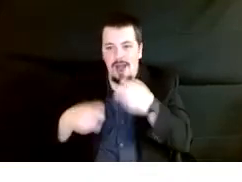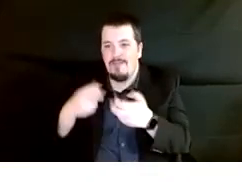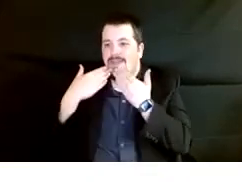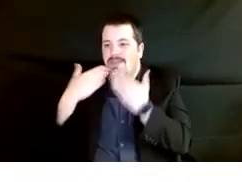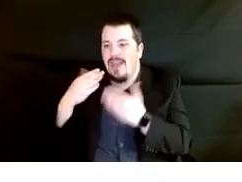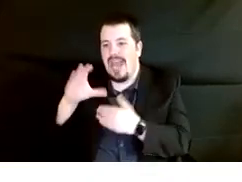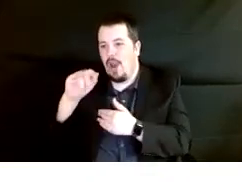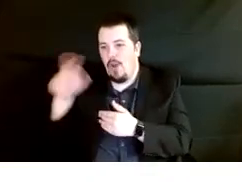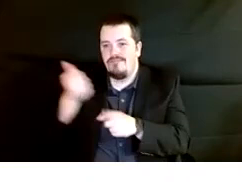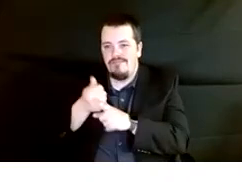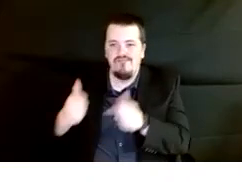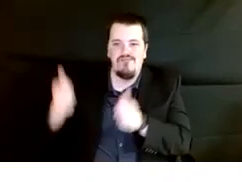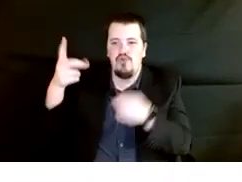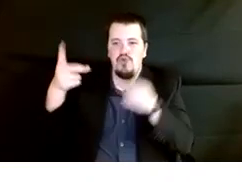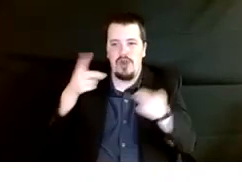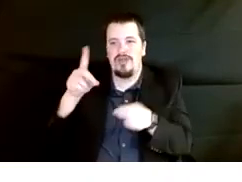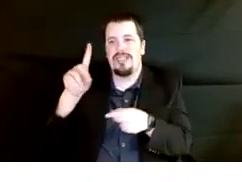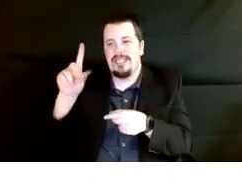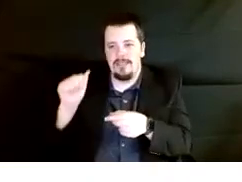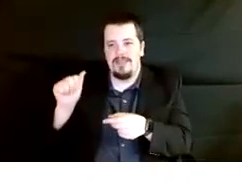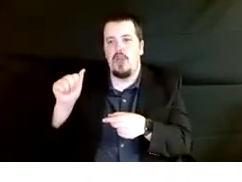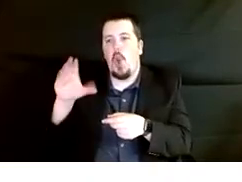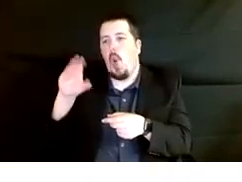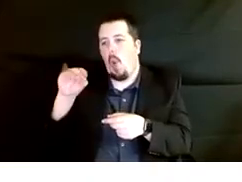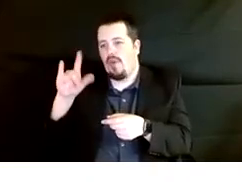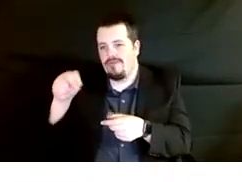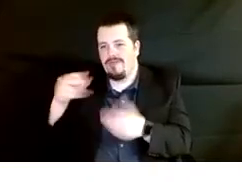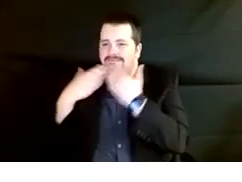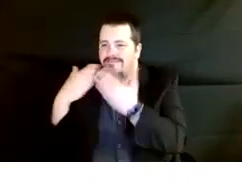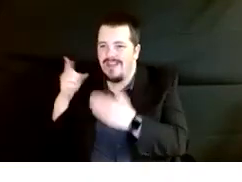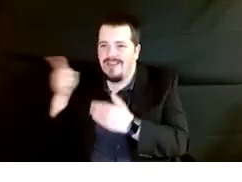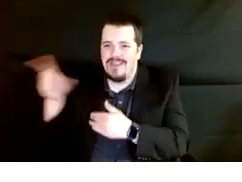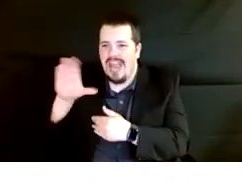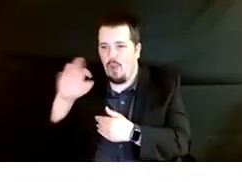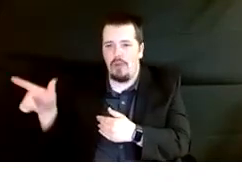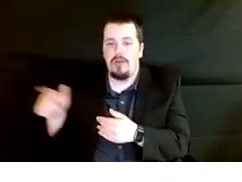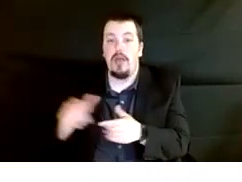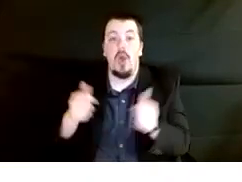director of the Tennessee Disability Coalition so we appreciate her ....and with that um I want